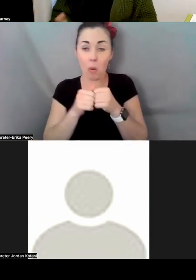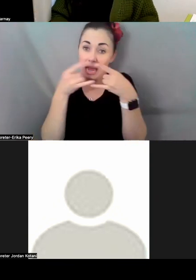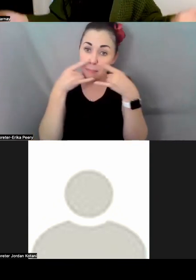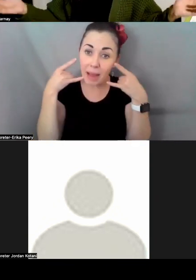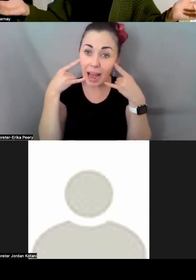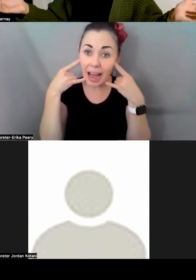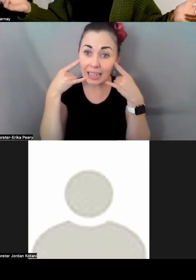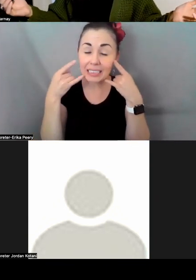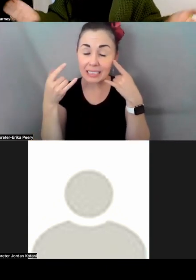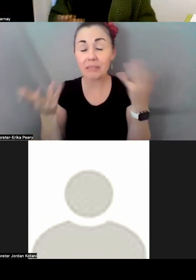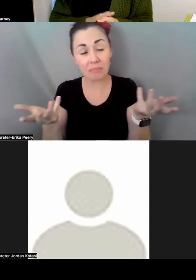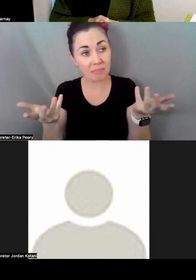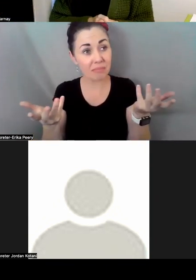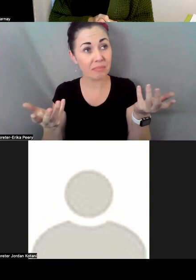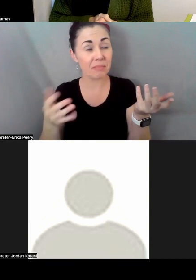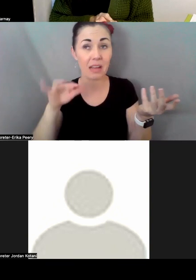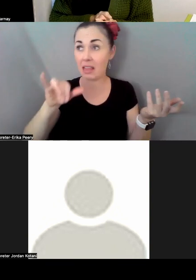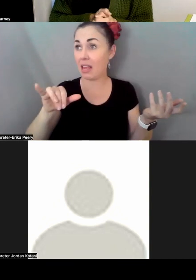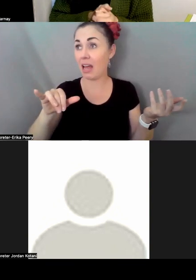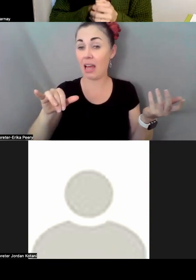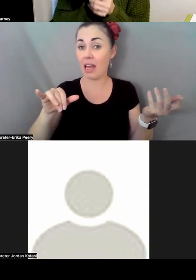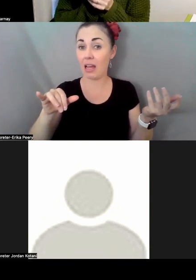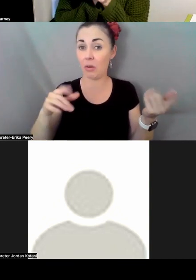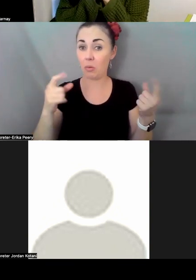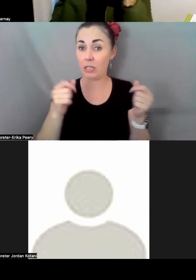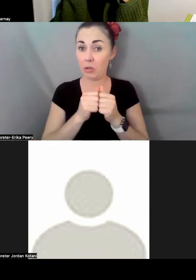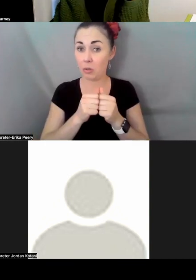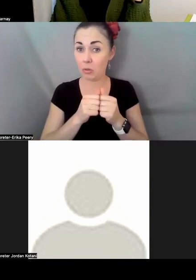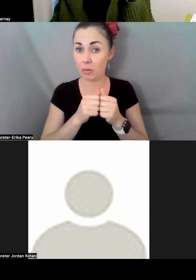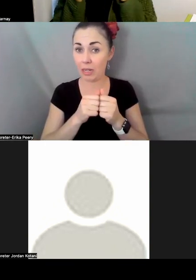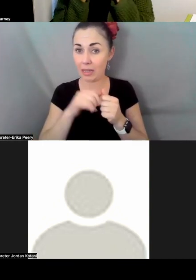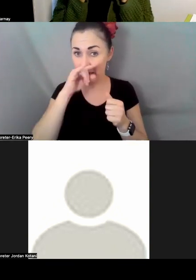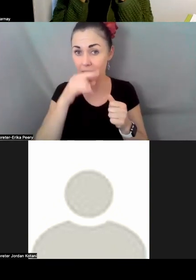wearing masks, one thing that we've been doing with kids is taking those masks and putting,